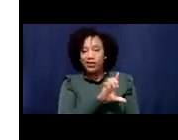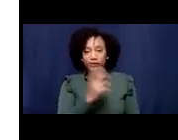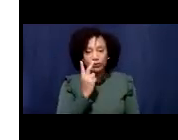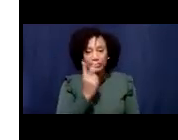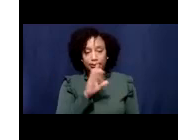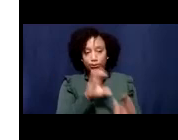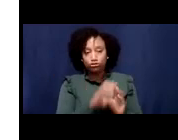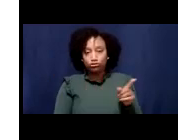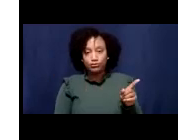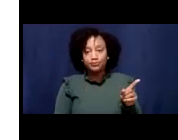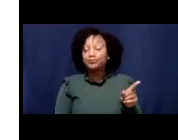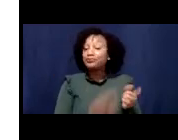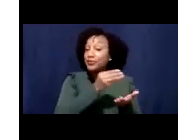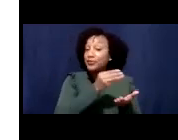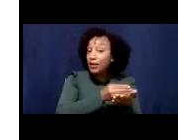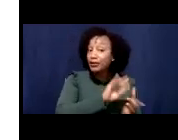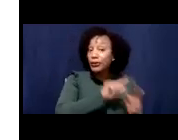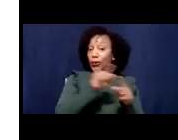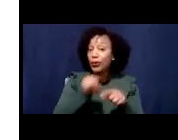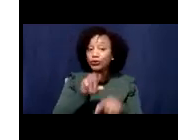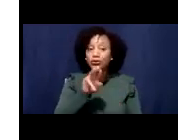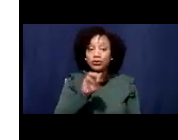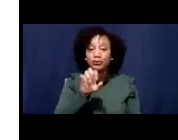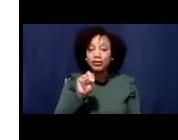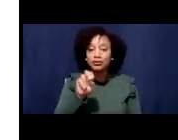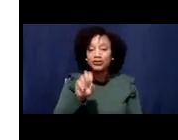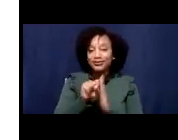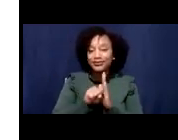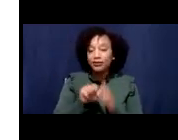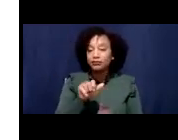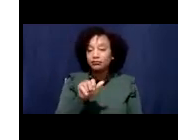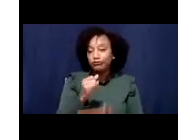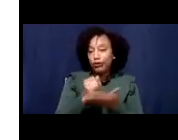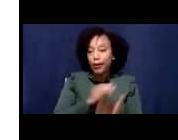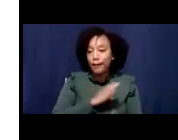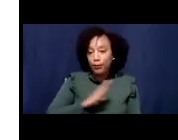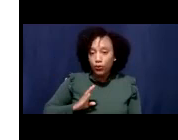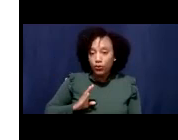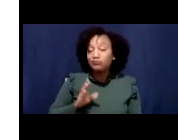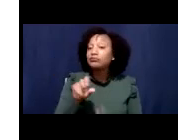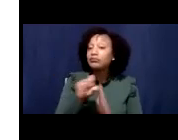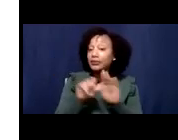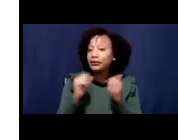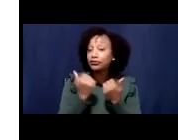The funds then go to the Minnesota State Arts Board. They are a state agency and you can think of them